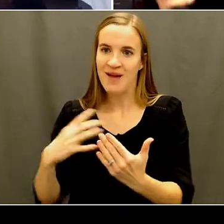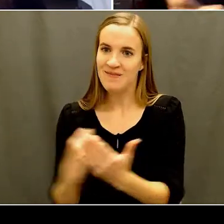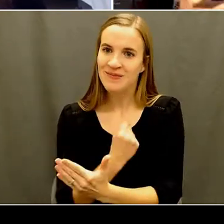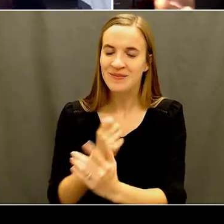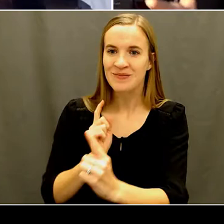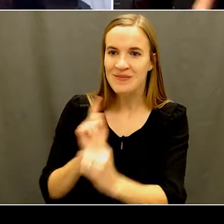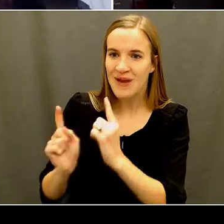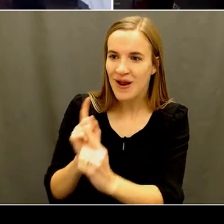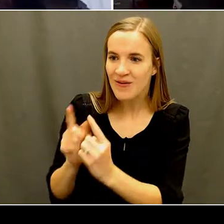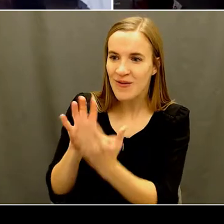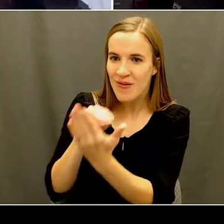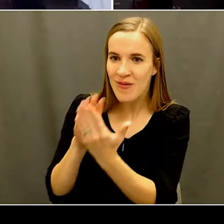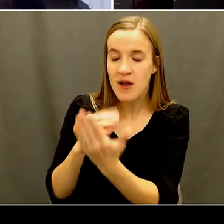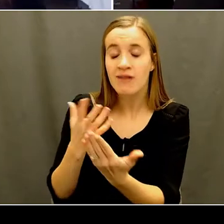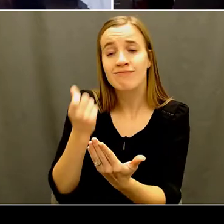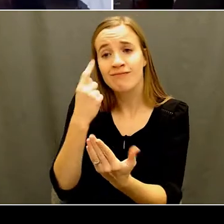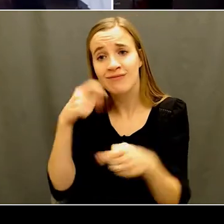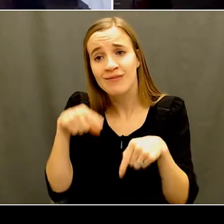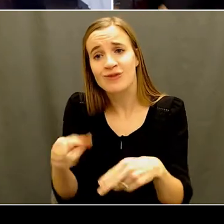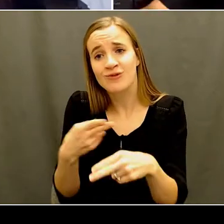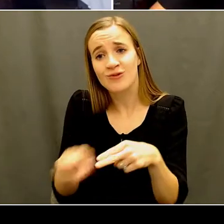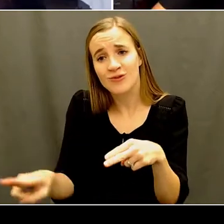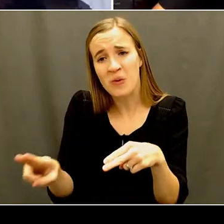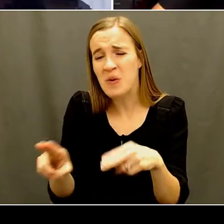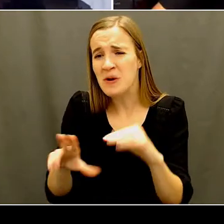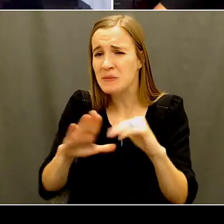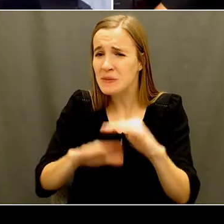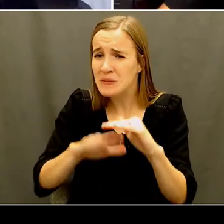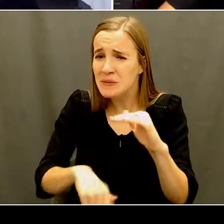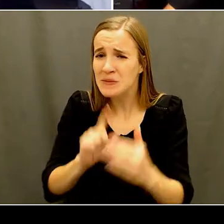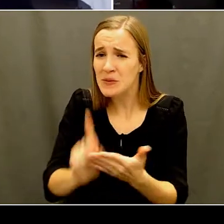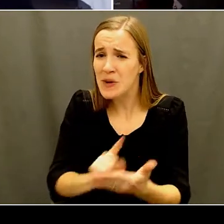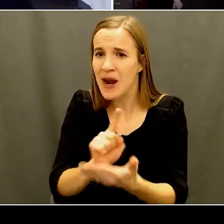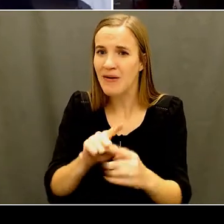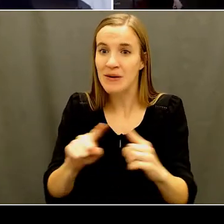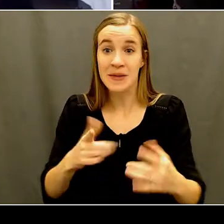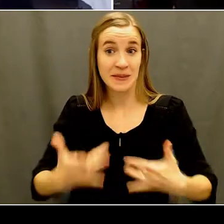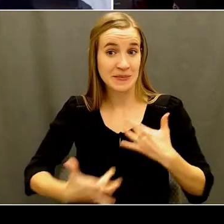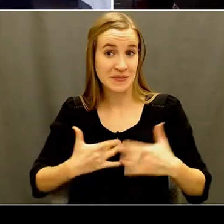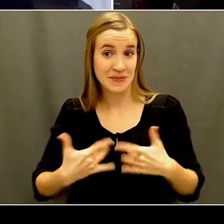short time period, um still super exciting. She is the President and CEO